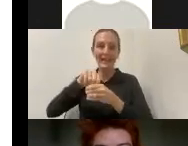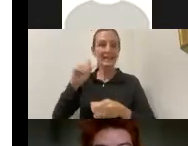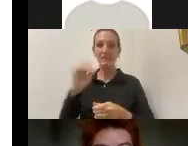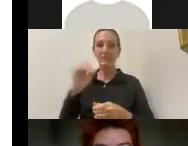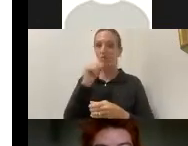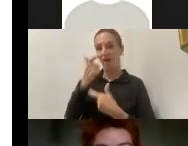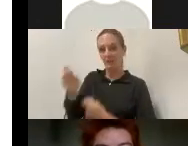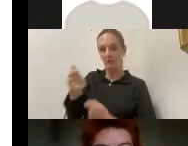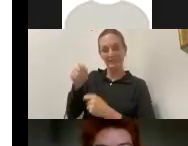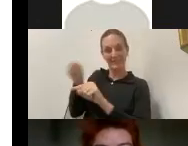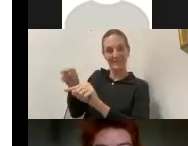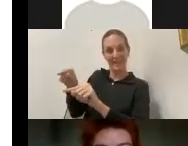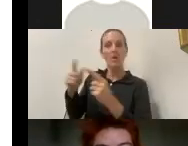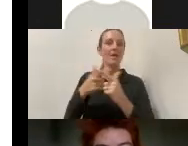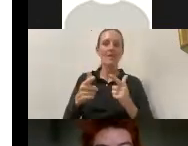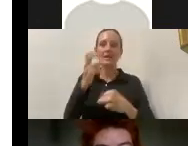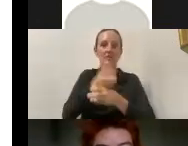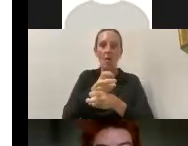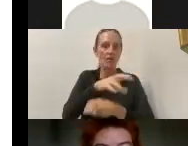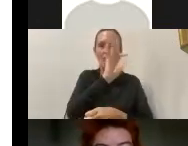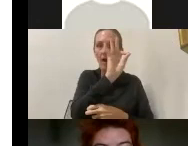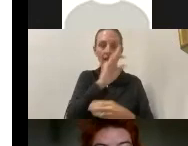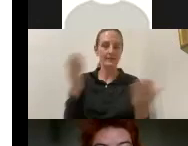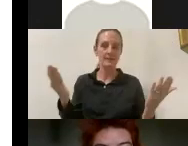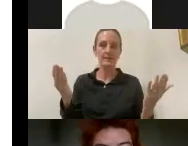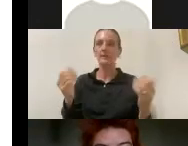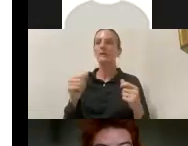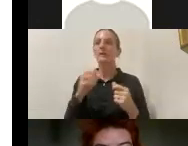That's where we go into job support outside of oil and gas, something I want to do, which